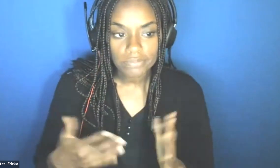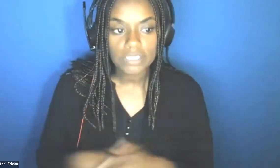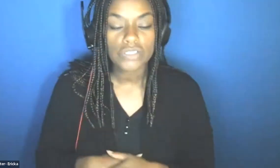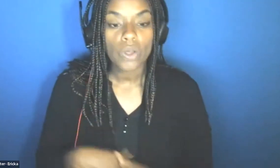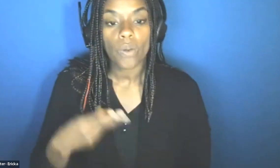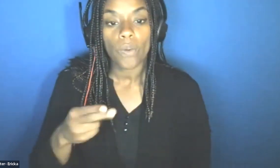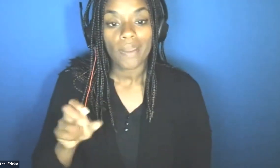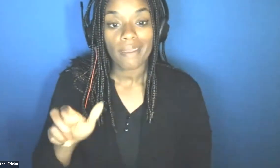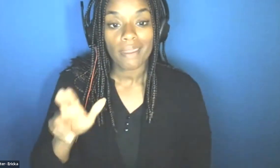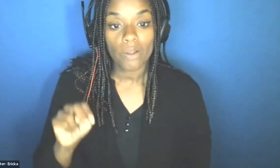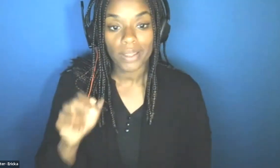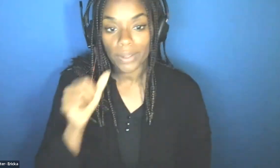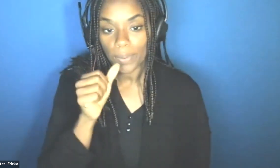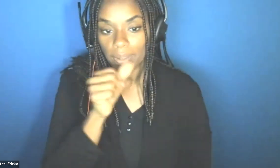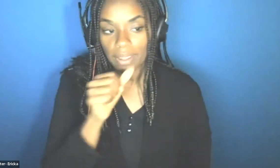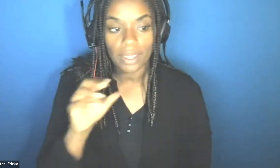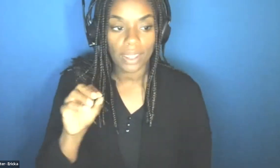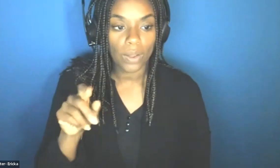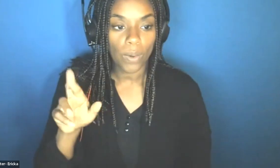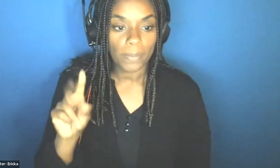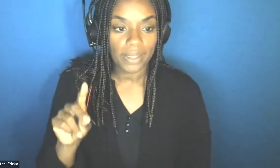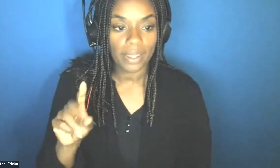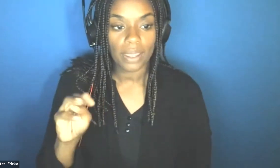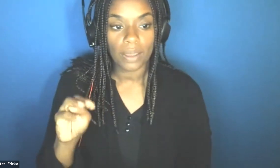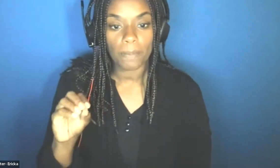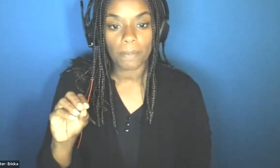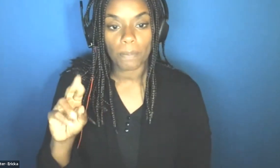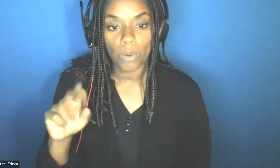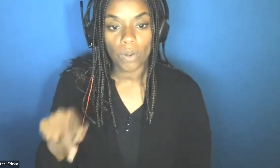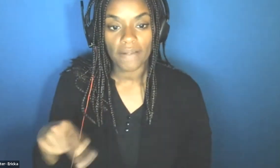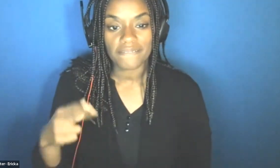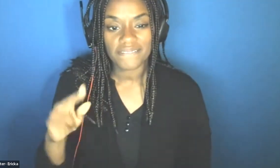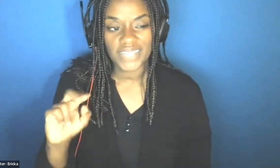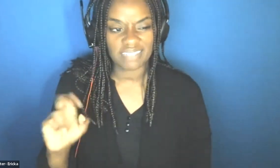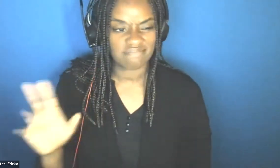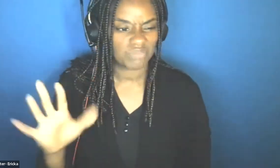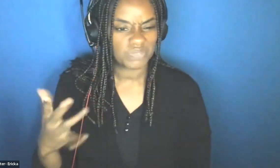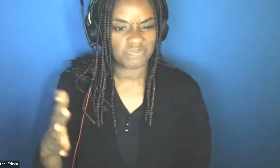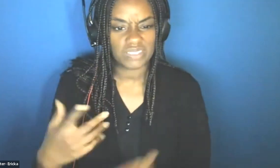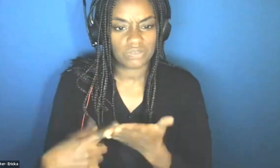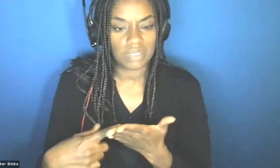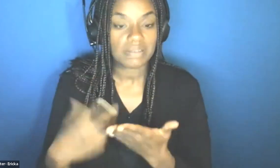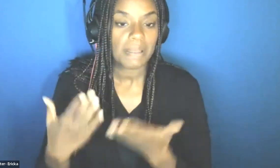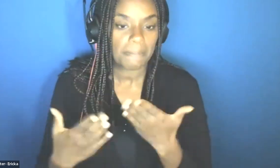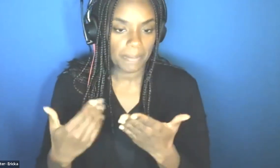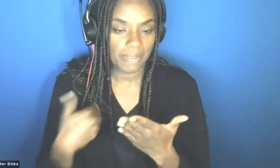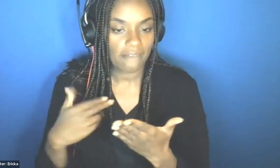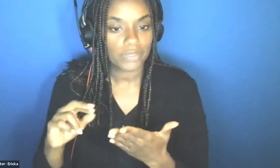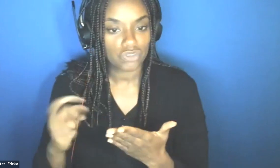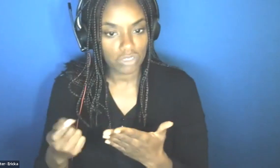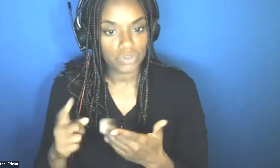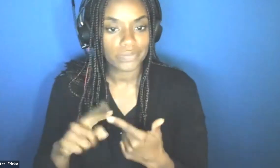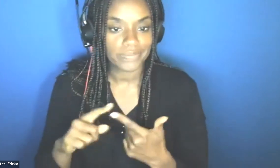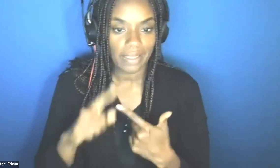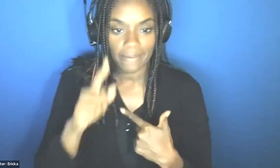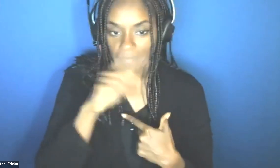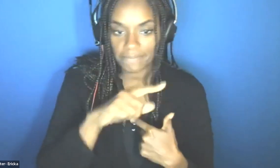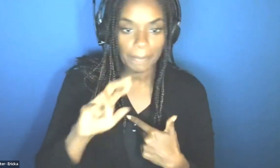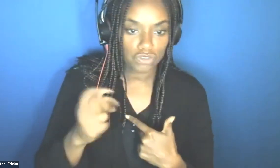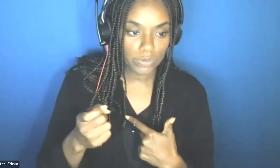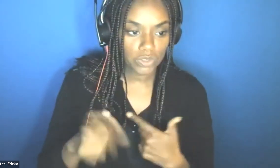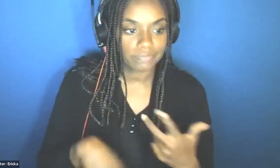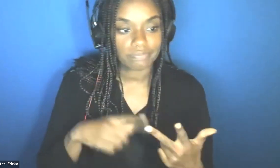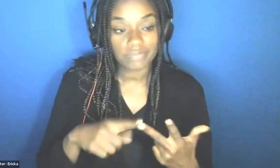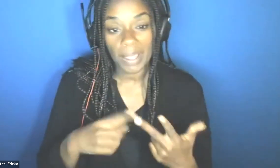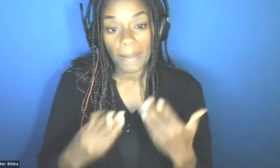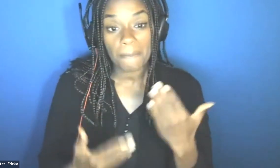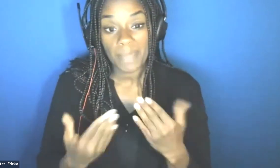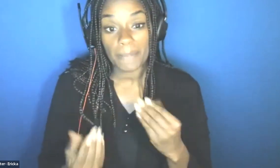So what do we mean by illegal use of drugs?